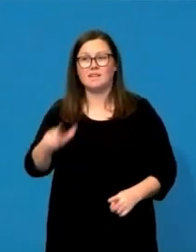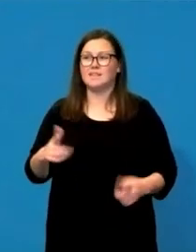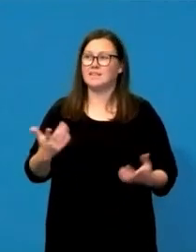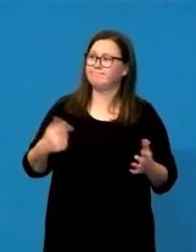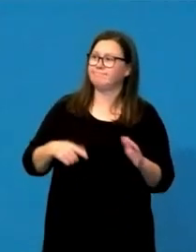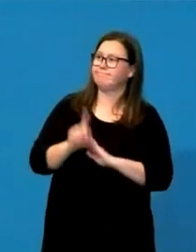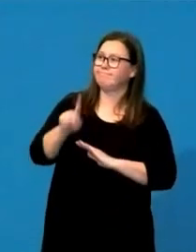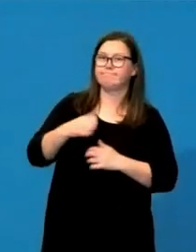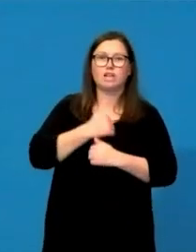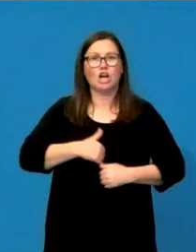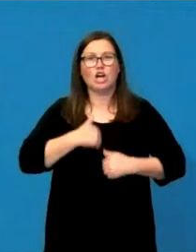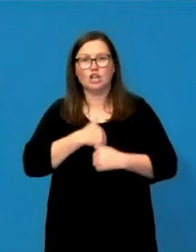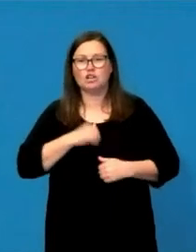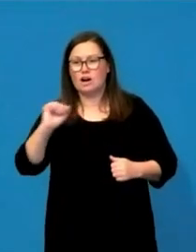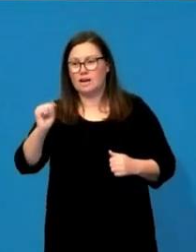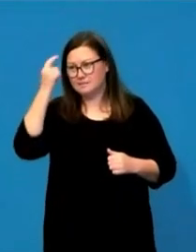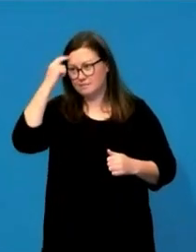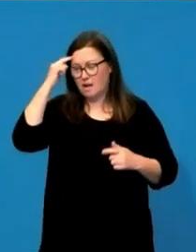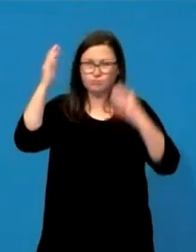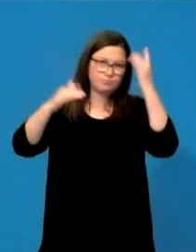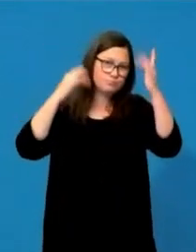you know, he's - his mind is like always going, going, going, going.